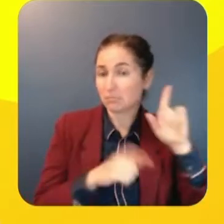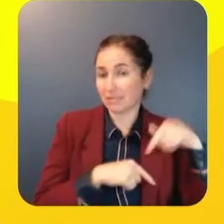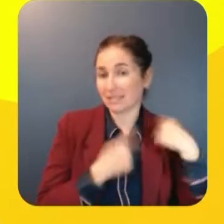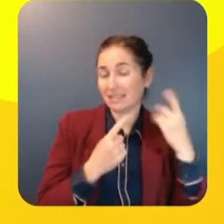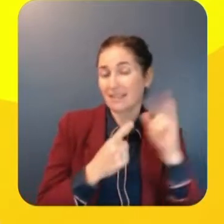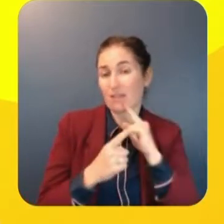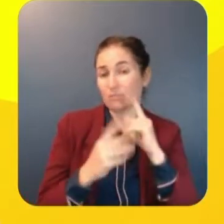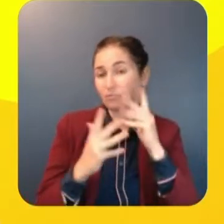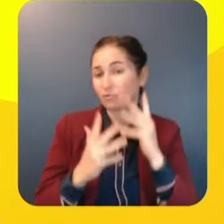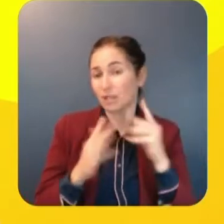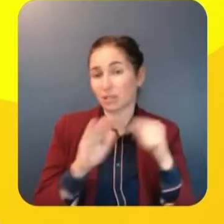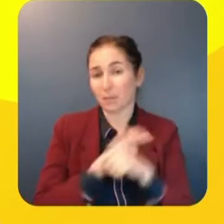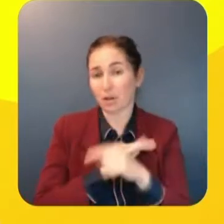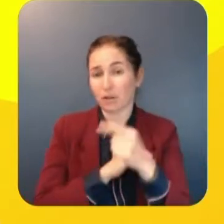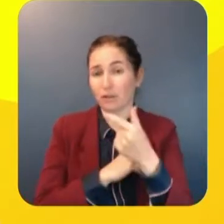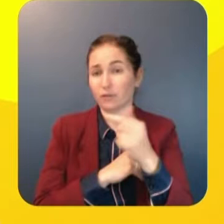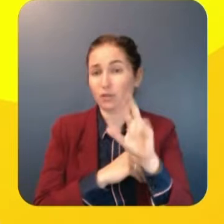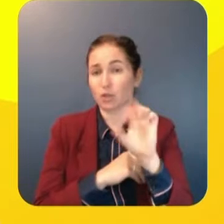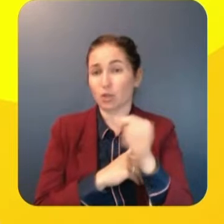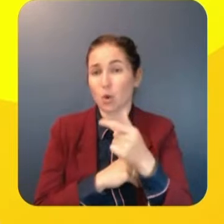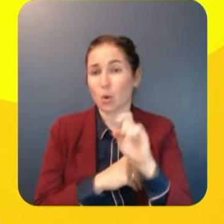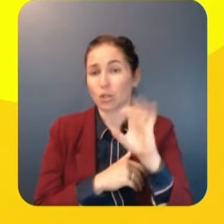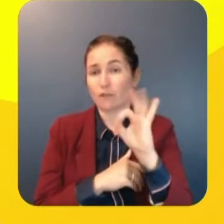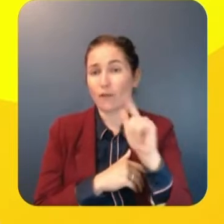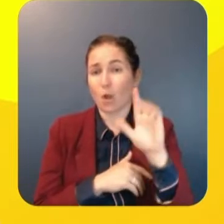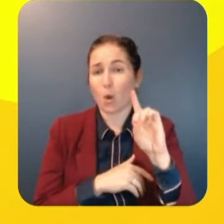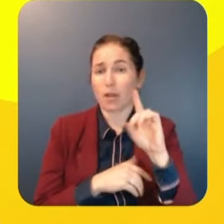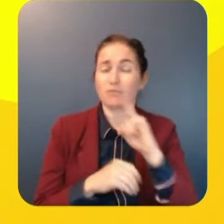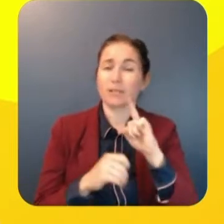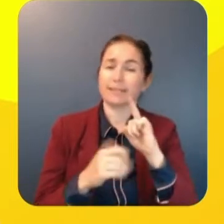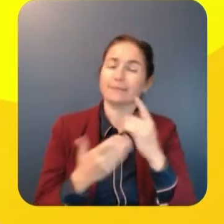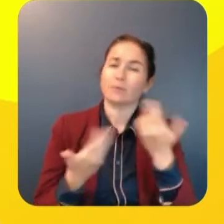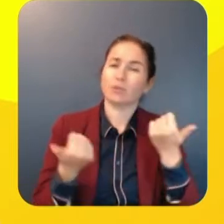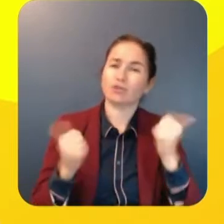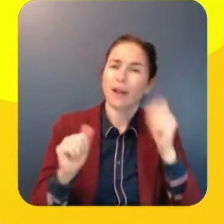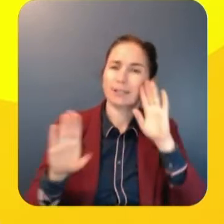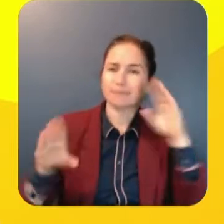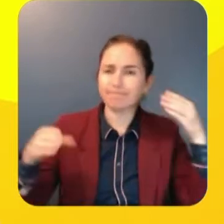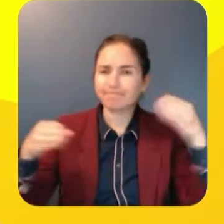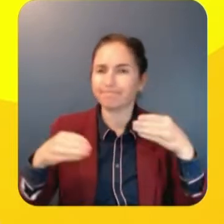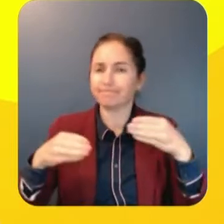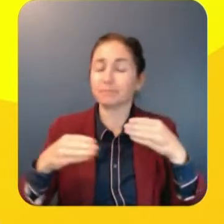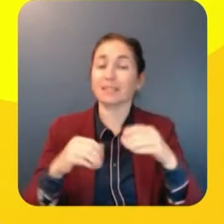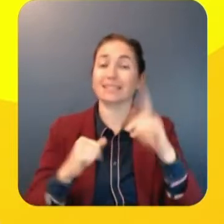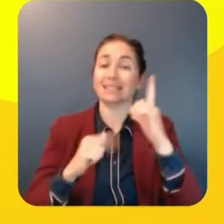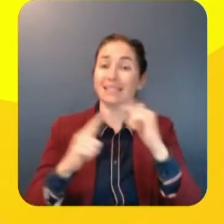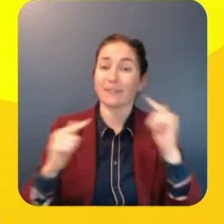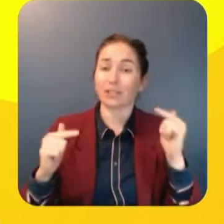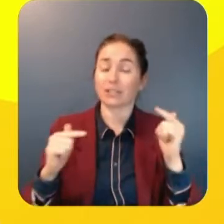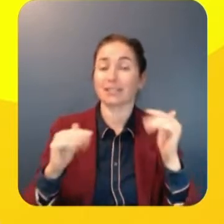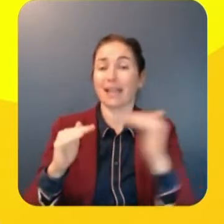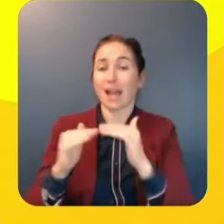I think a big part of what we're trying to call attention to is the fact that diversity, equity and inclusion, and belonging conversations